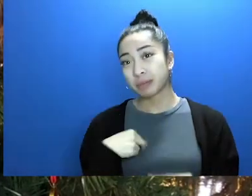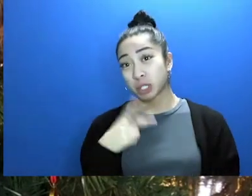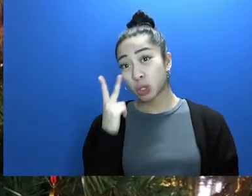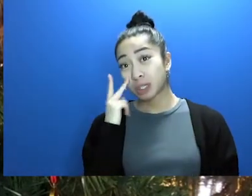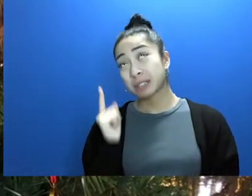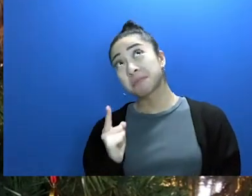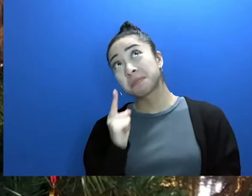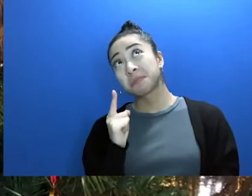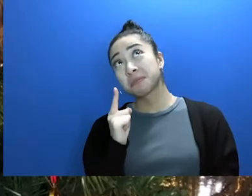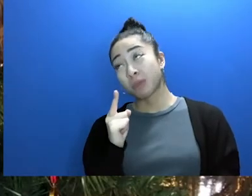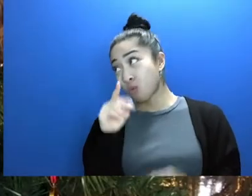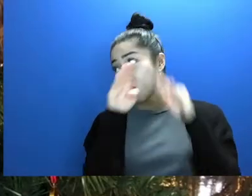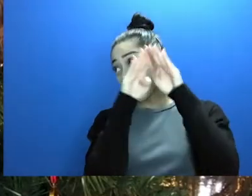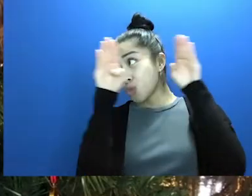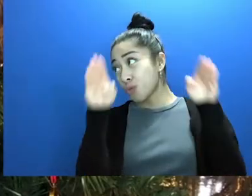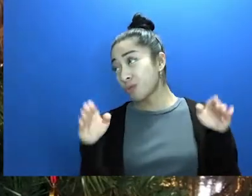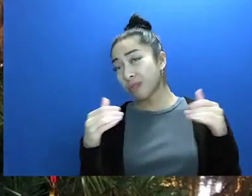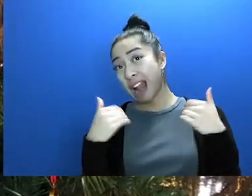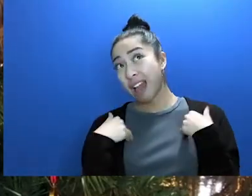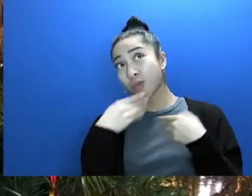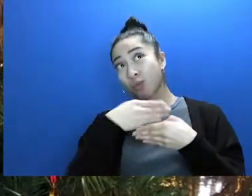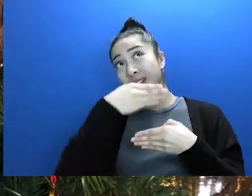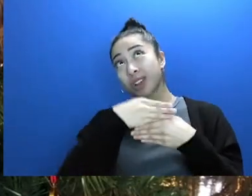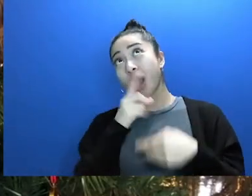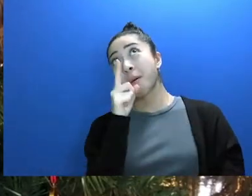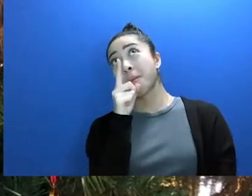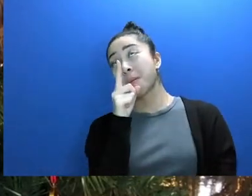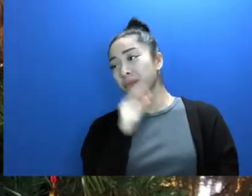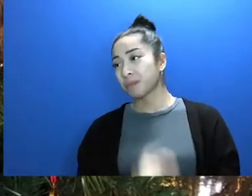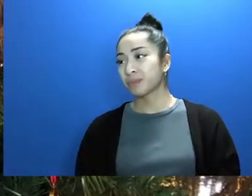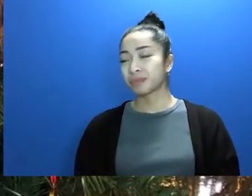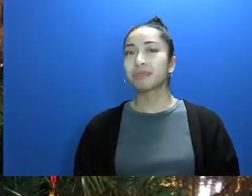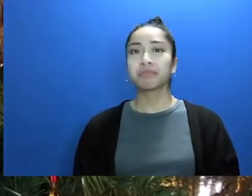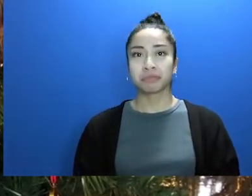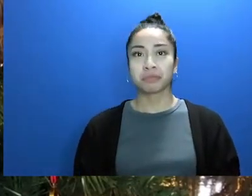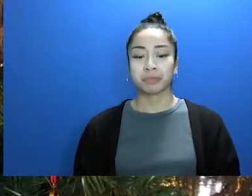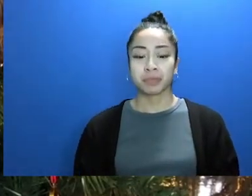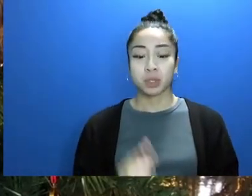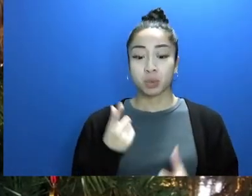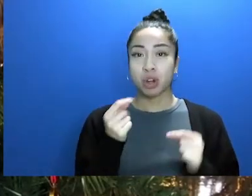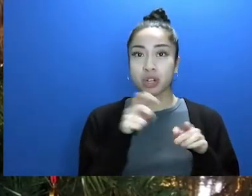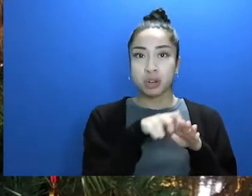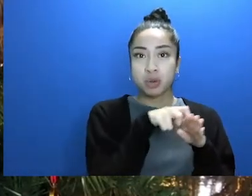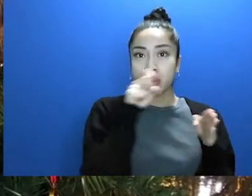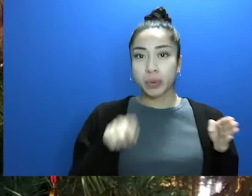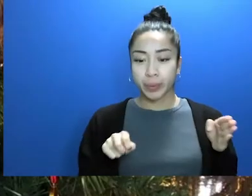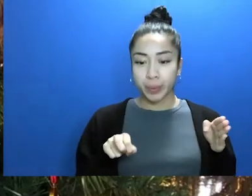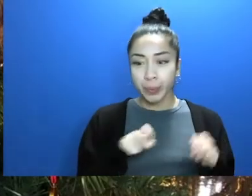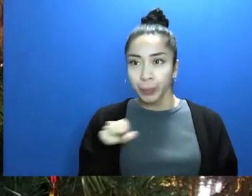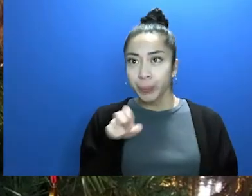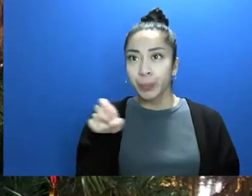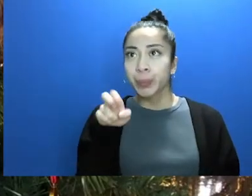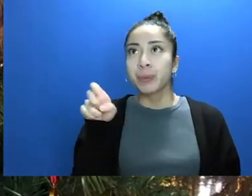up there on the roof they scurried and darted from the rail to the ledge stopping this burglar